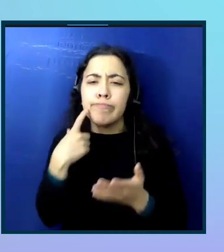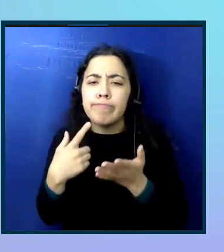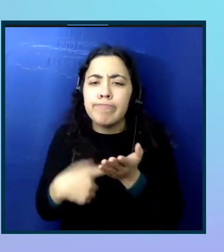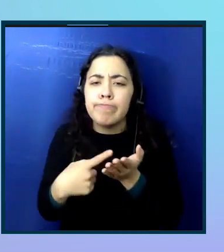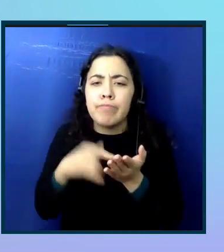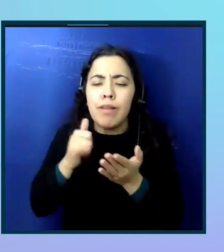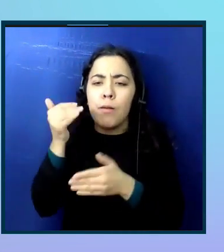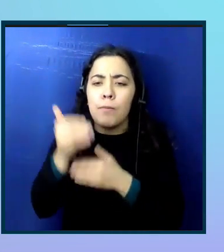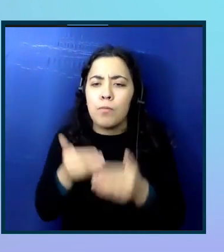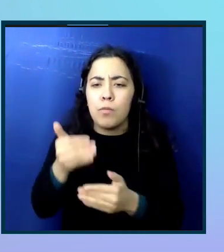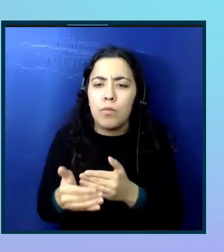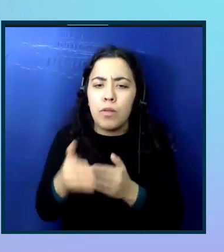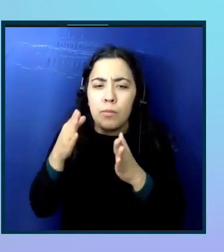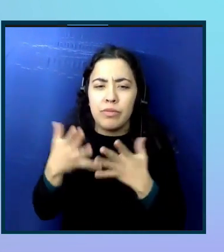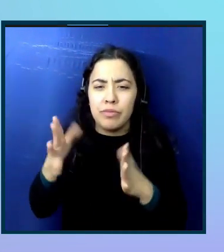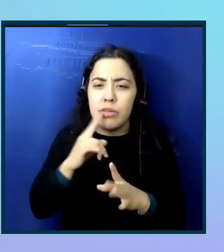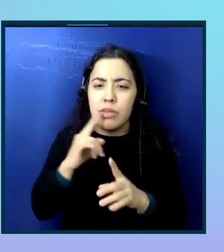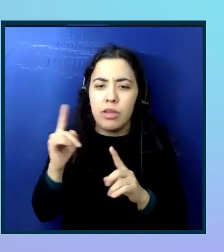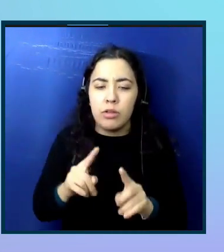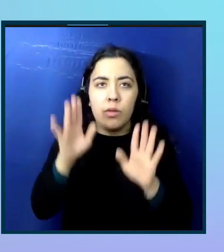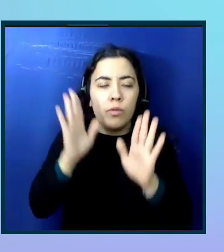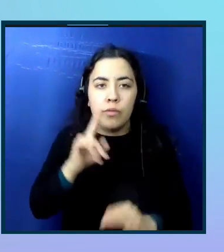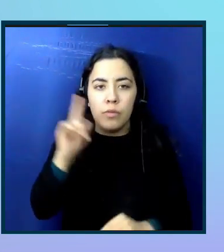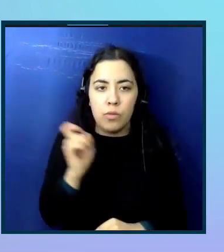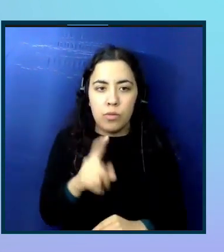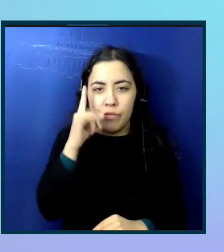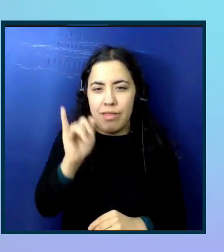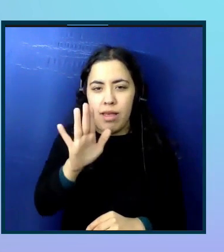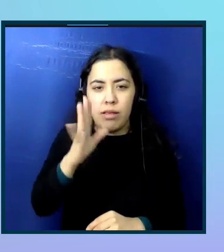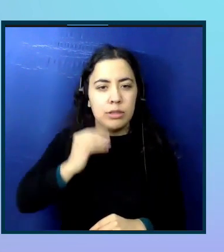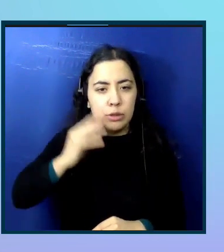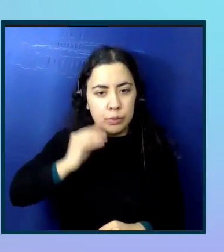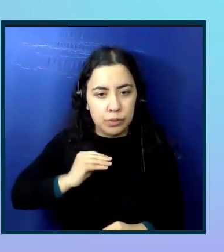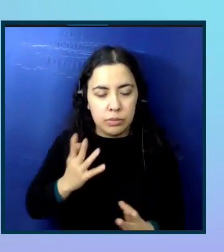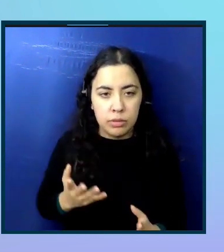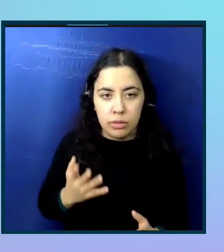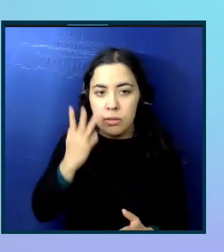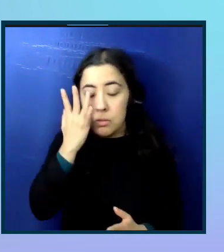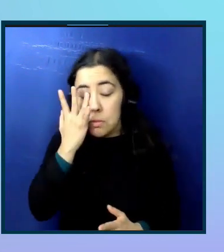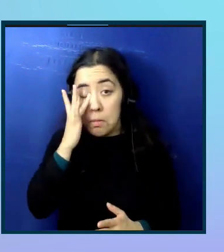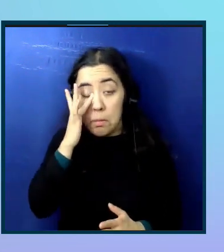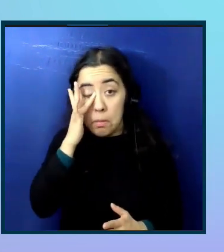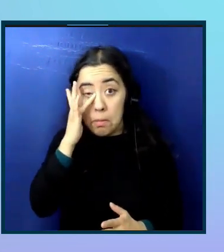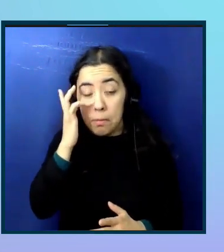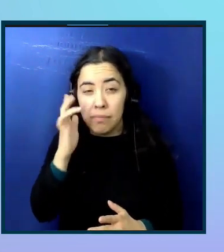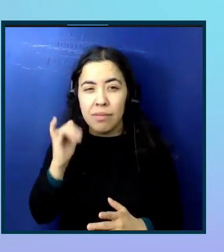has asked a great question just for that experience. So, when you combine those three processes,